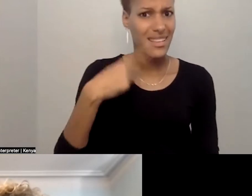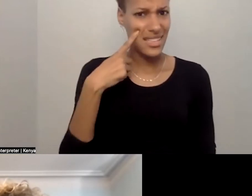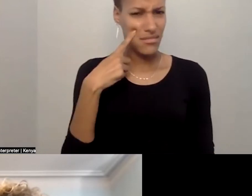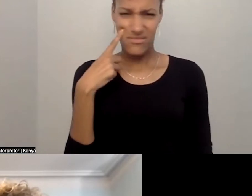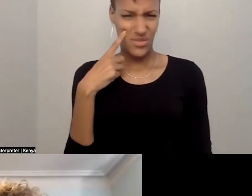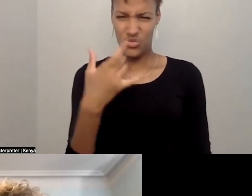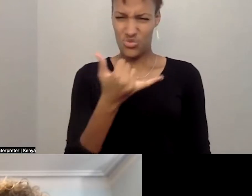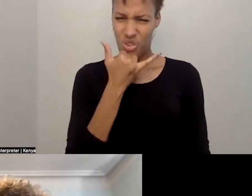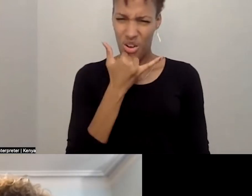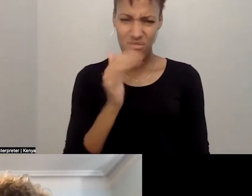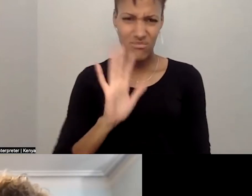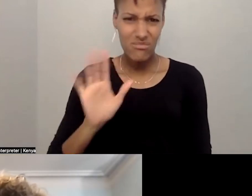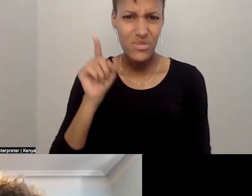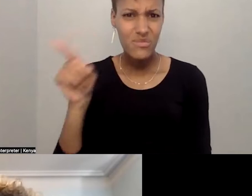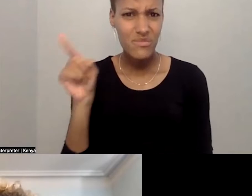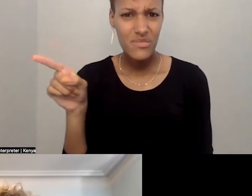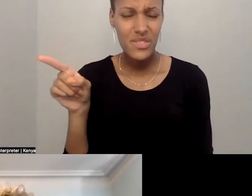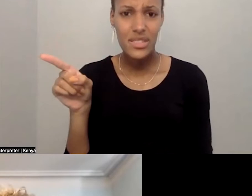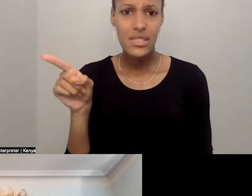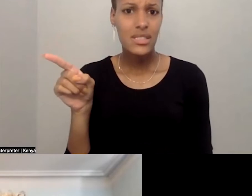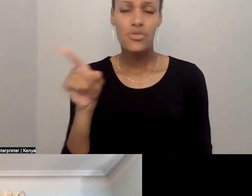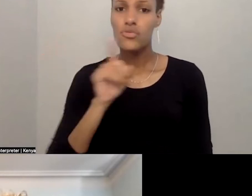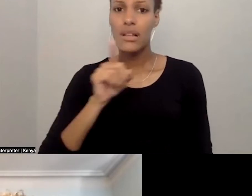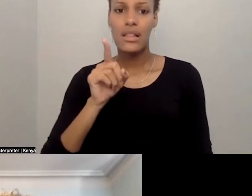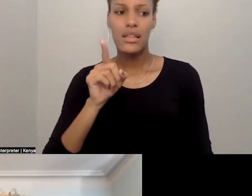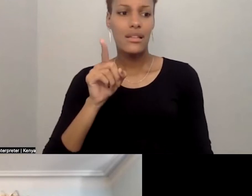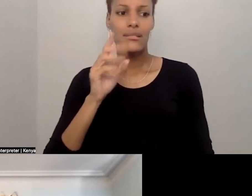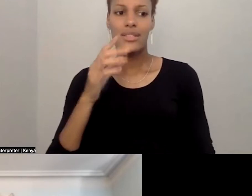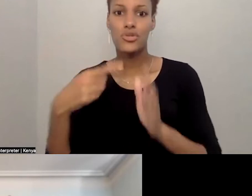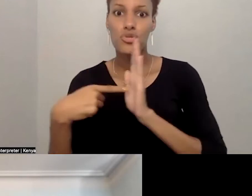I think that she was rounding him out, she was fleshing him out, she was showing